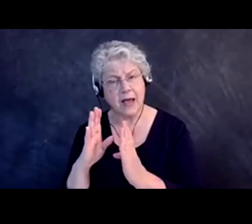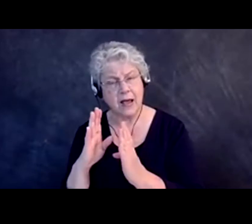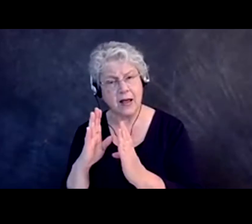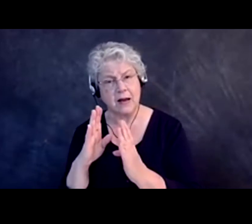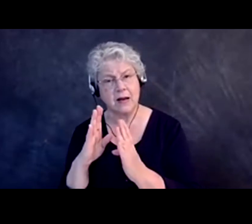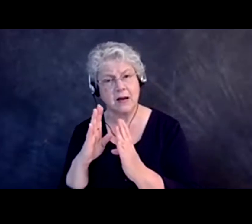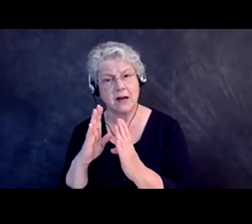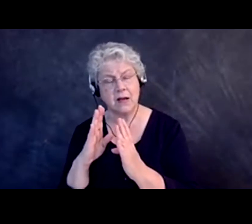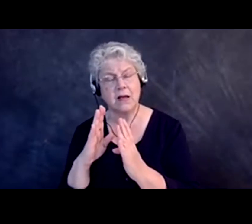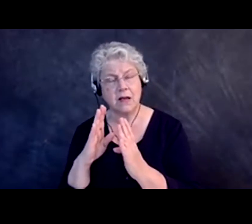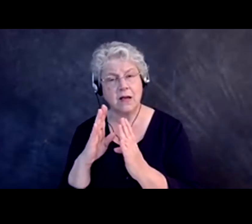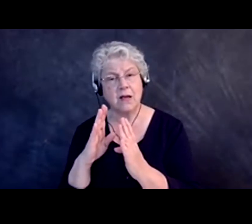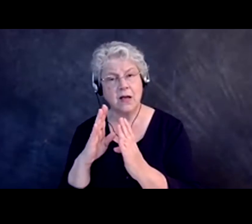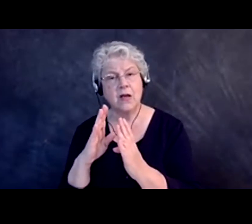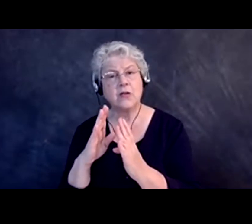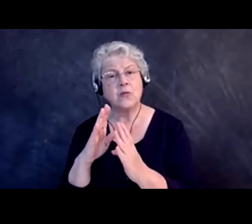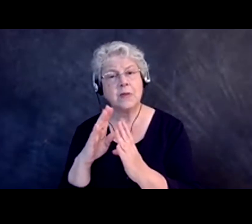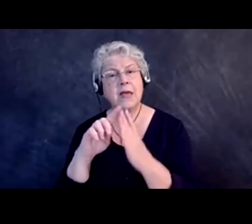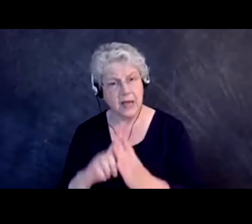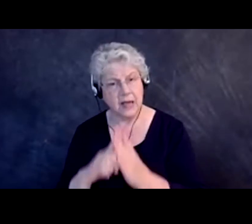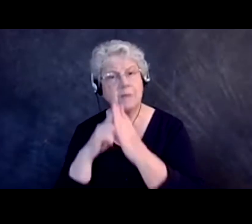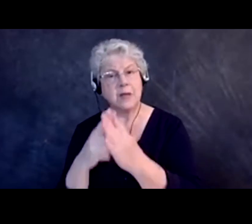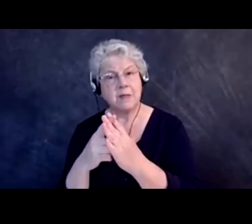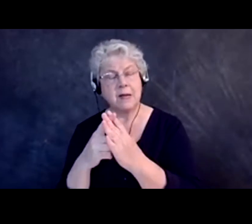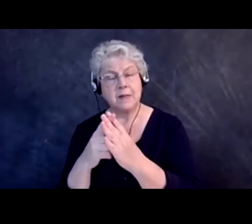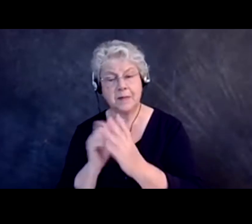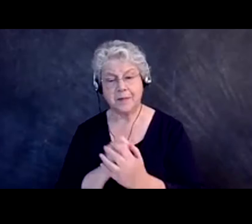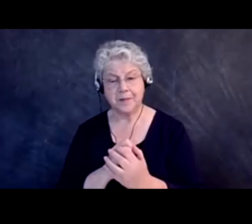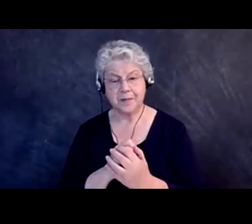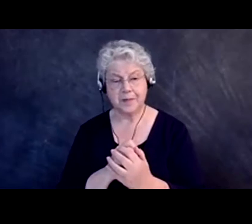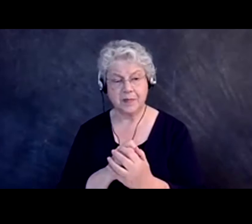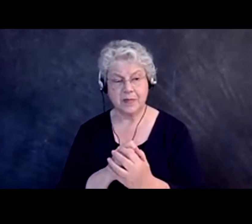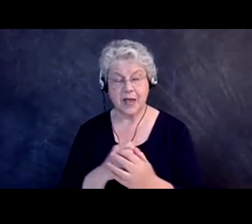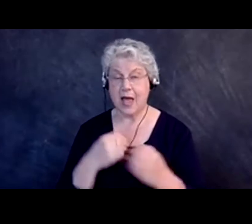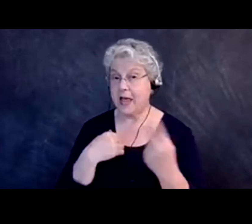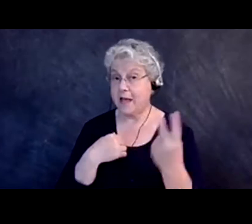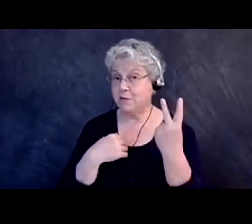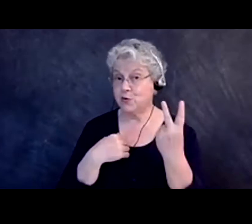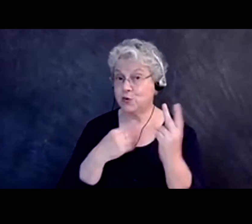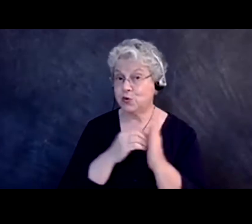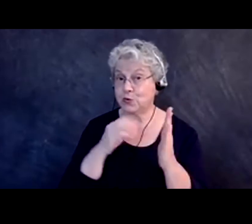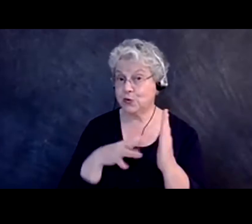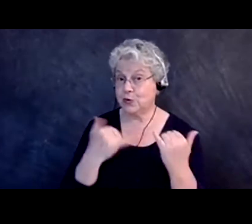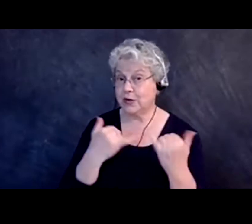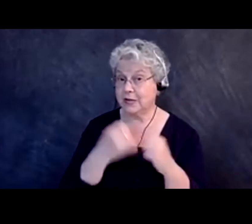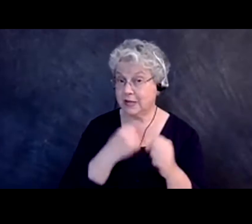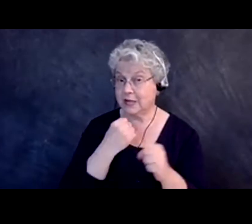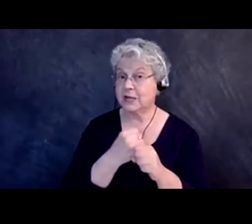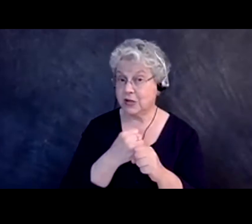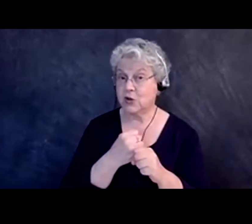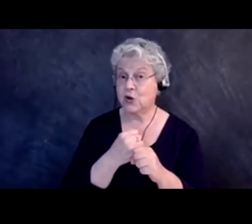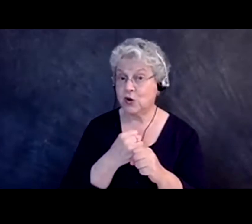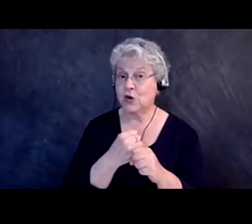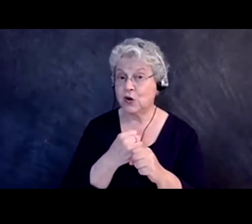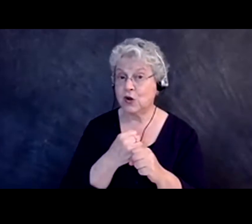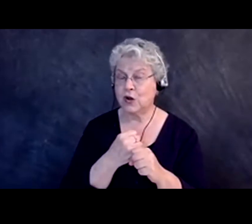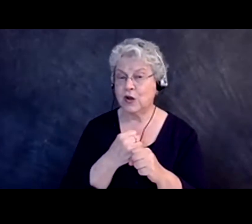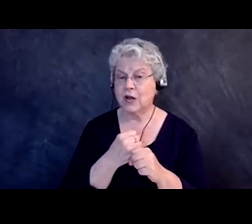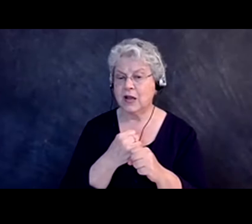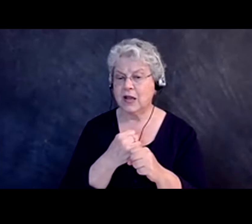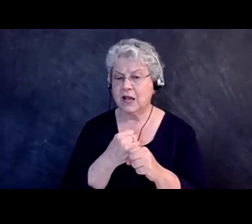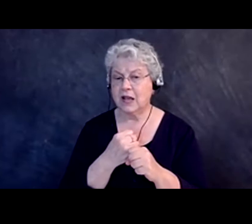to be implemented. I have two students that I have this year. You know, what you talked about